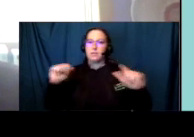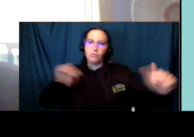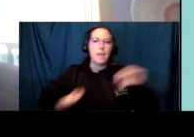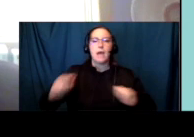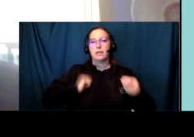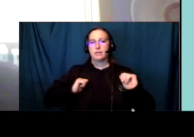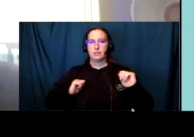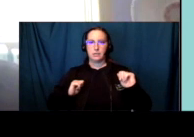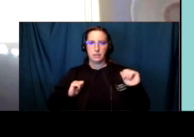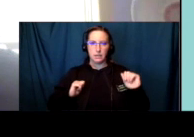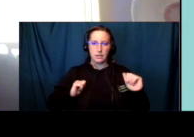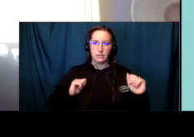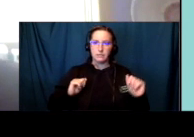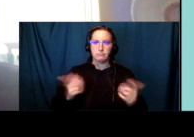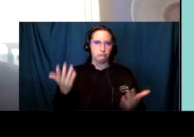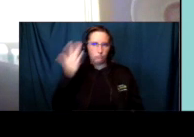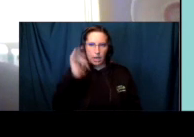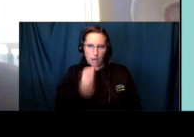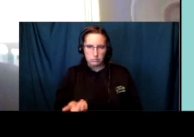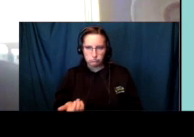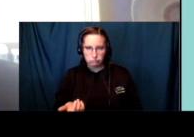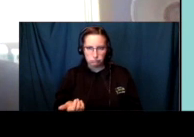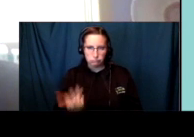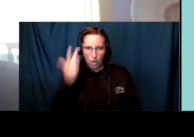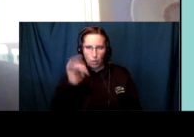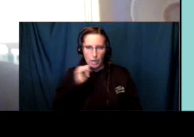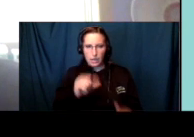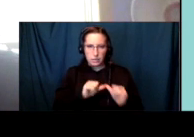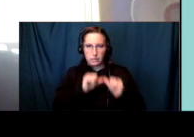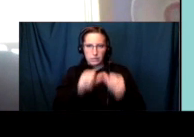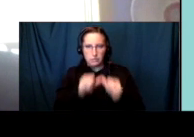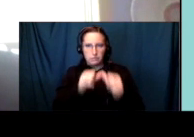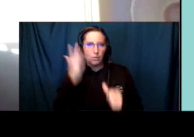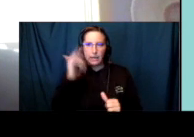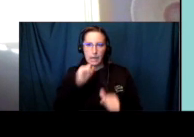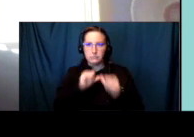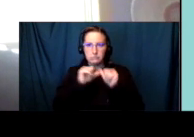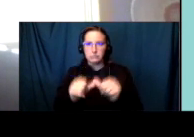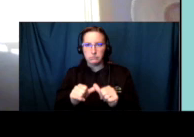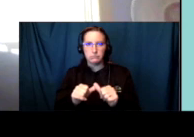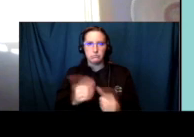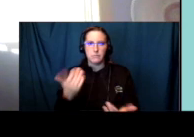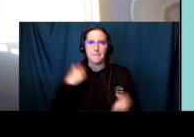with a whole different thing.' Well why wouldn't you just stick with Old MacDonald for a little while? There's lots of ways to extend that